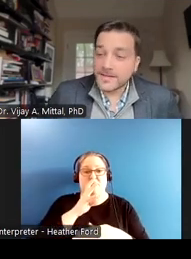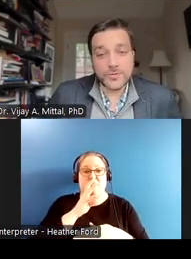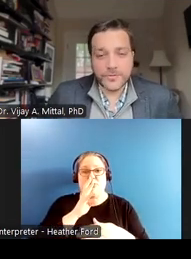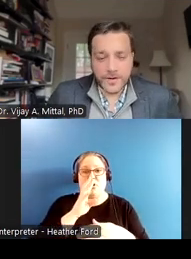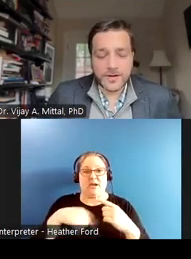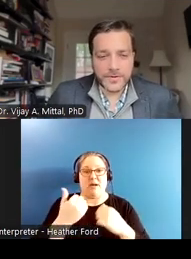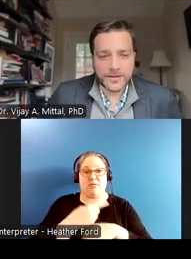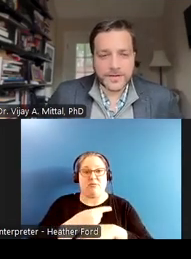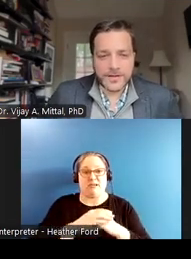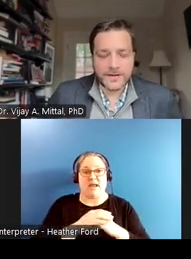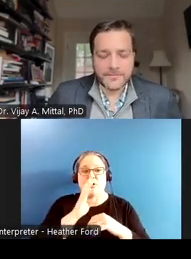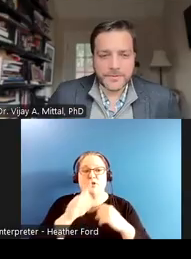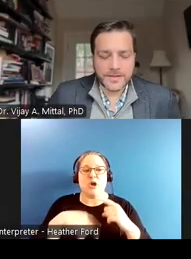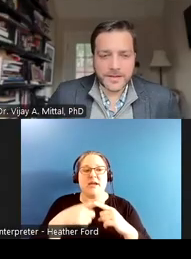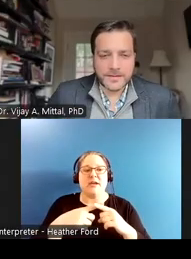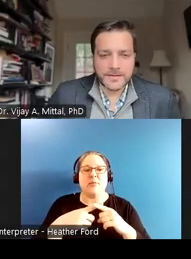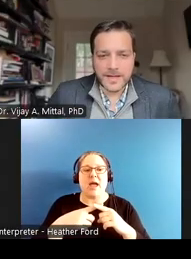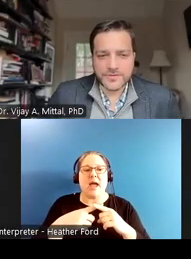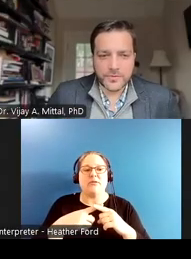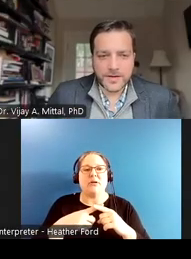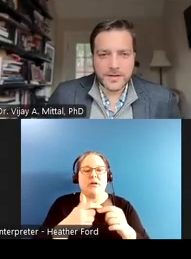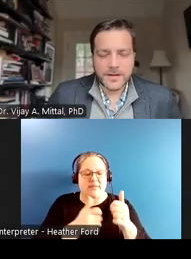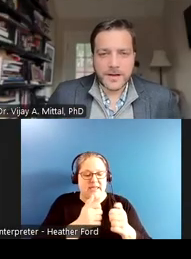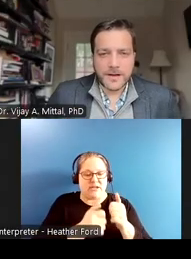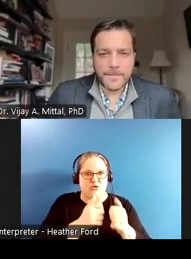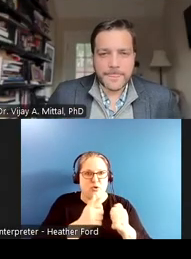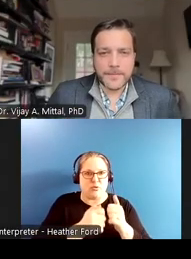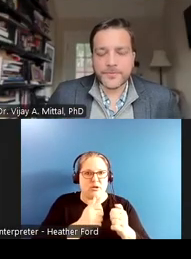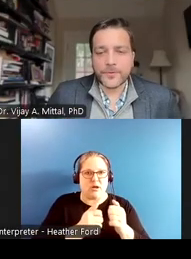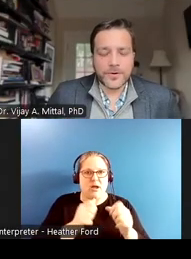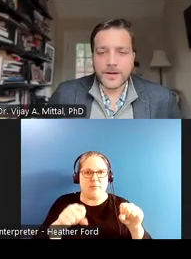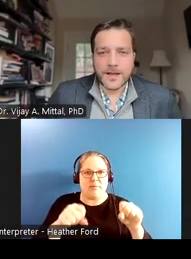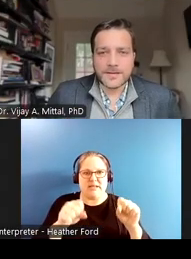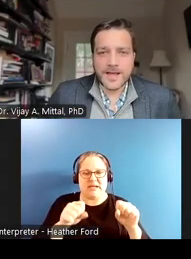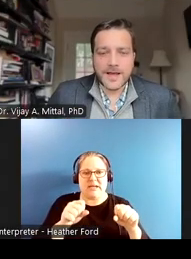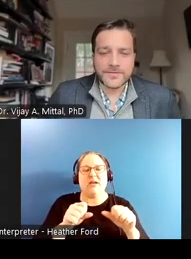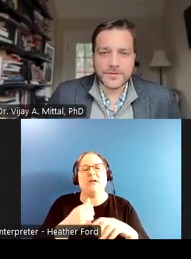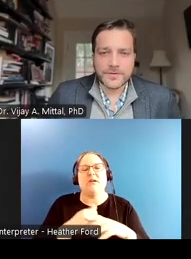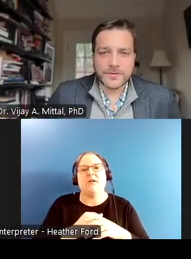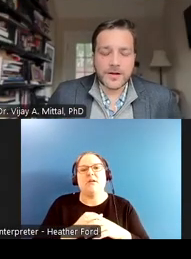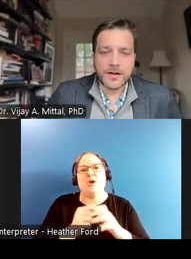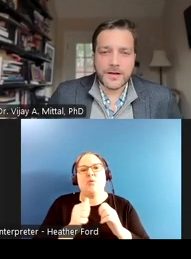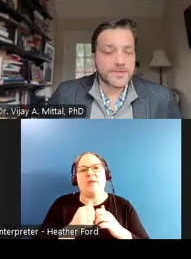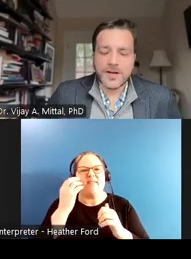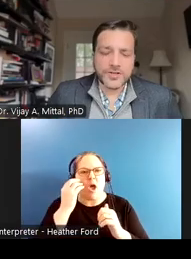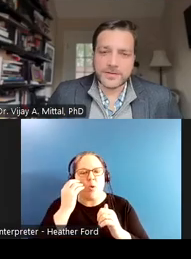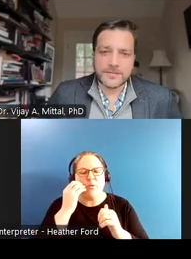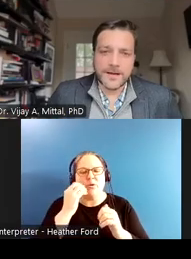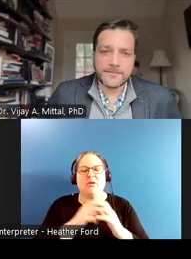keystroke variability on the iPhone and and on the Android um before and after uh depression